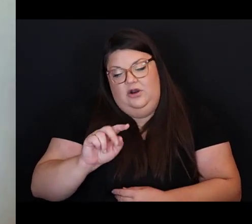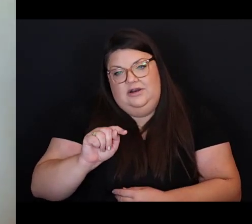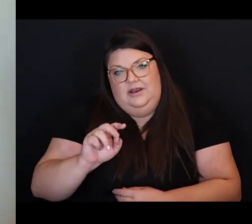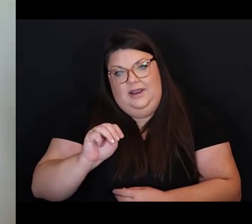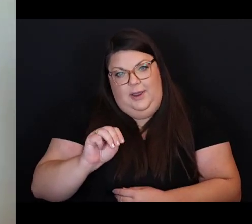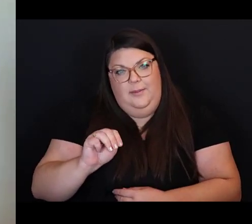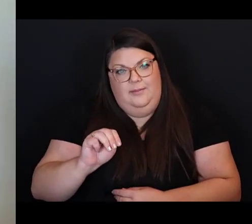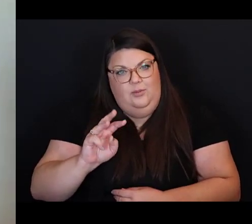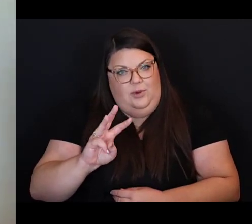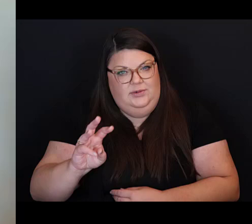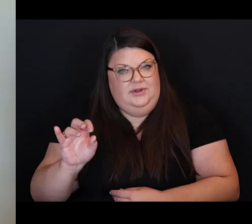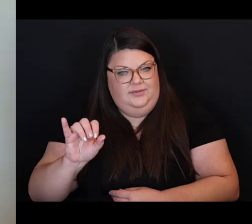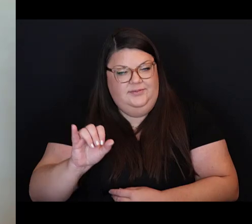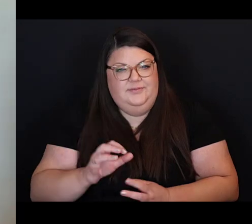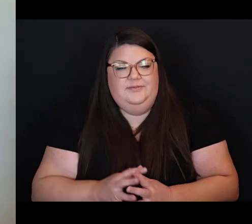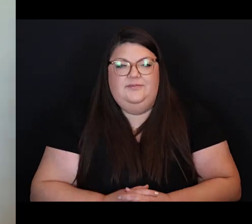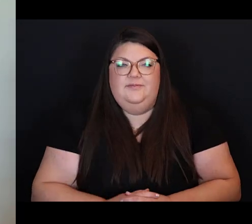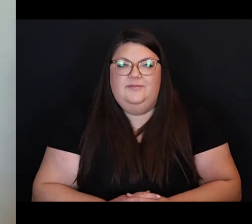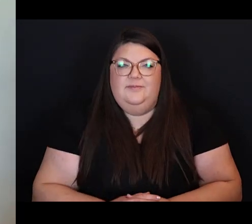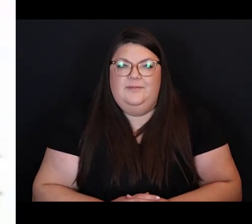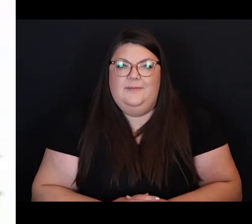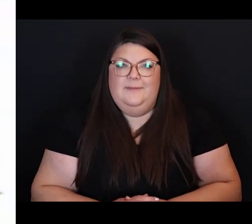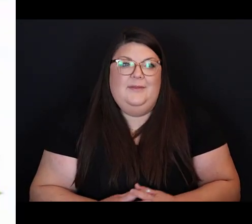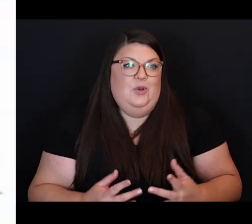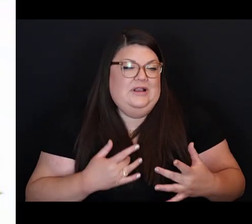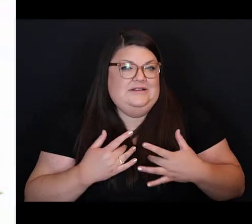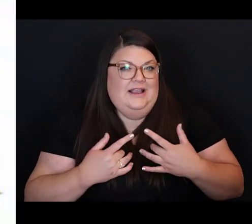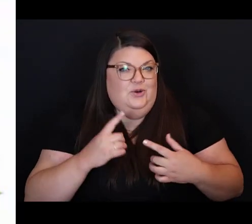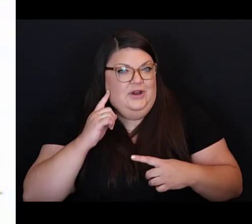of Rehabilitation Training Materials. [Heather] We're so excited to hear more